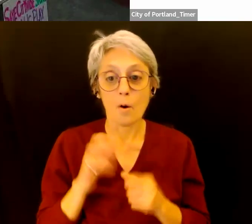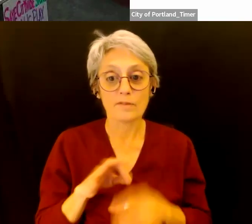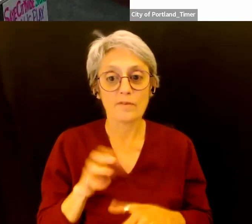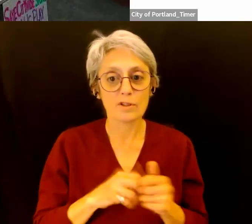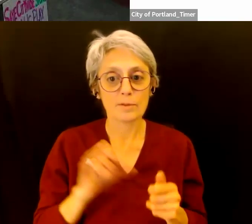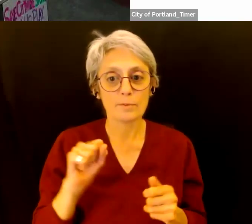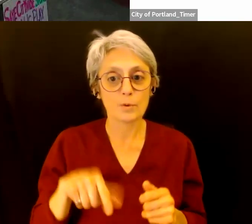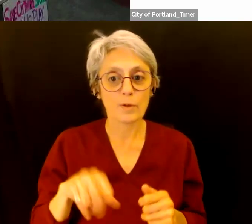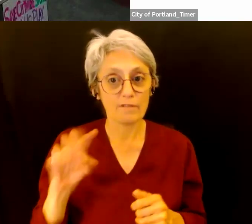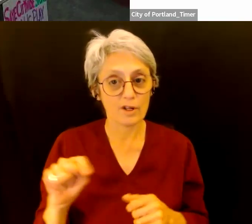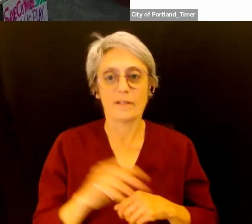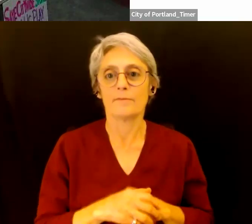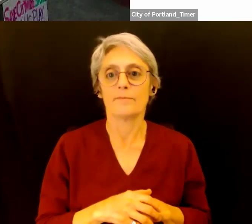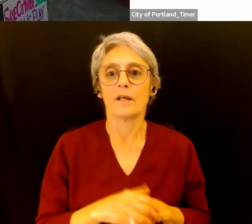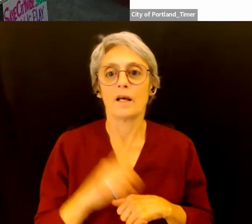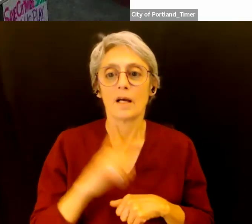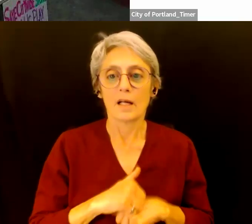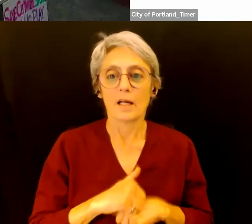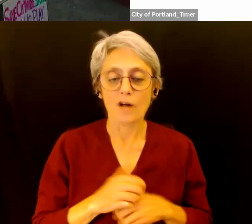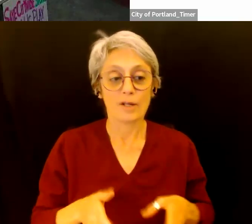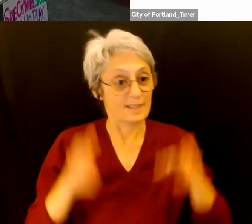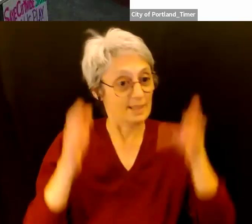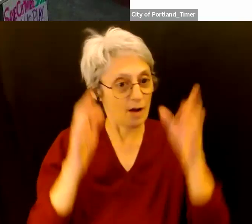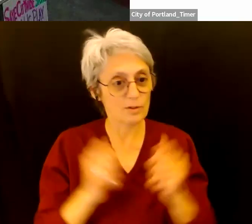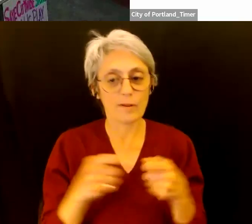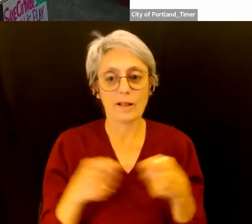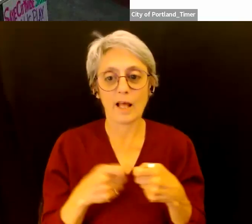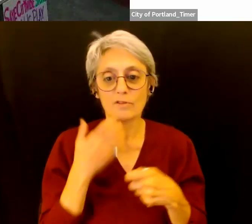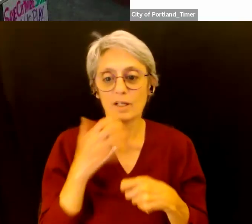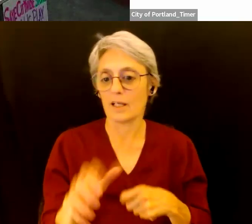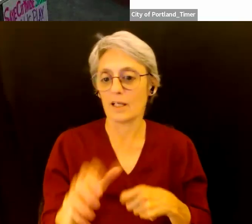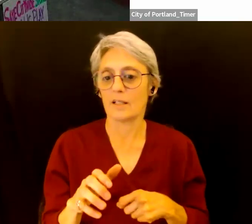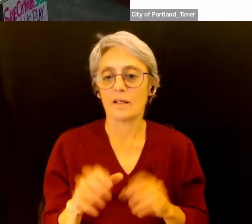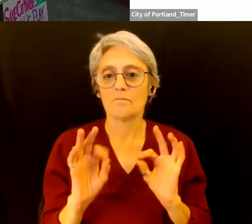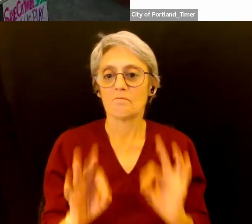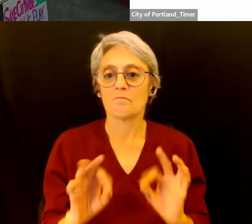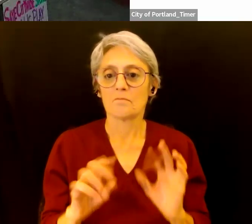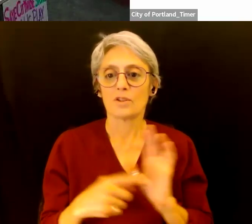Our concrete electrically heated towers are a model of high-density urban living and they're climate friendly.